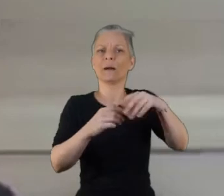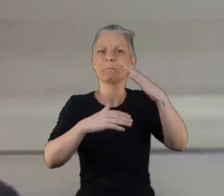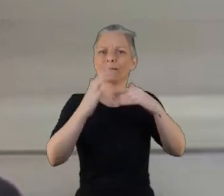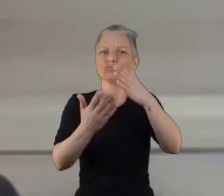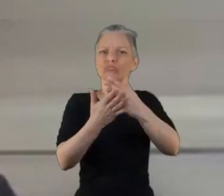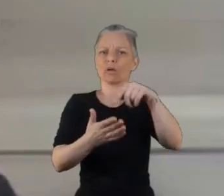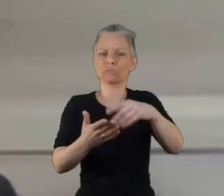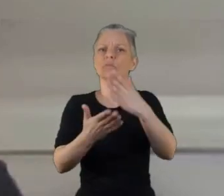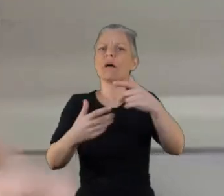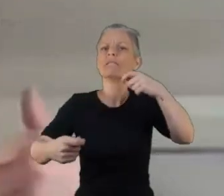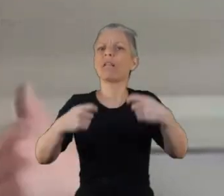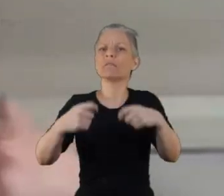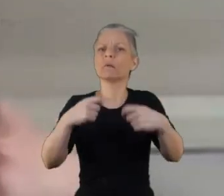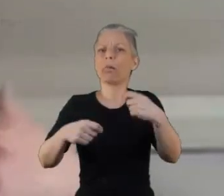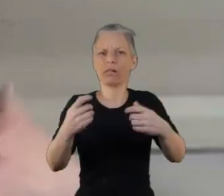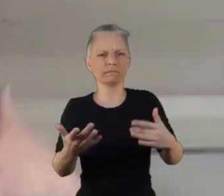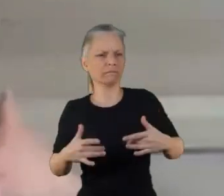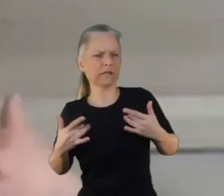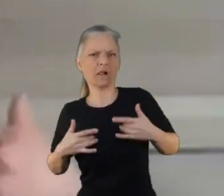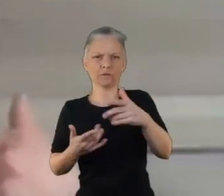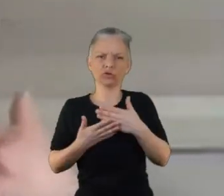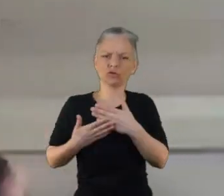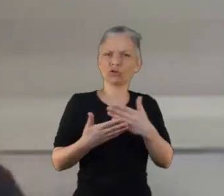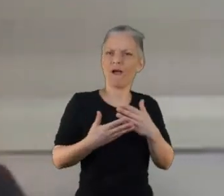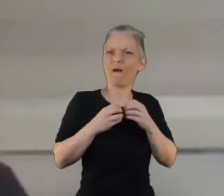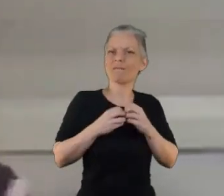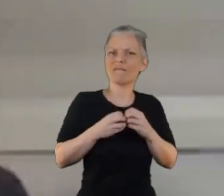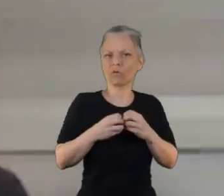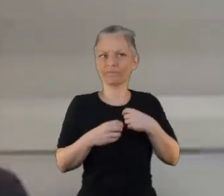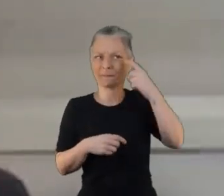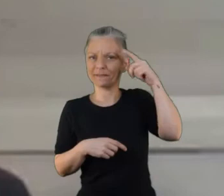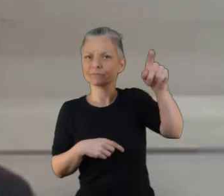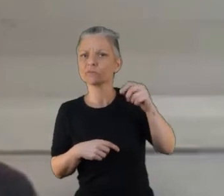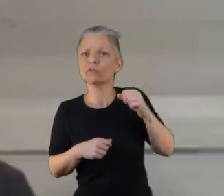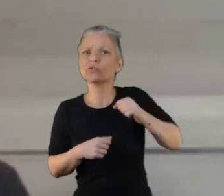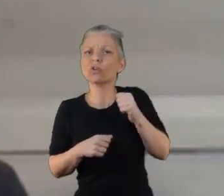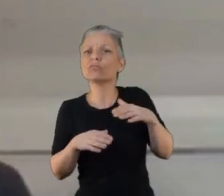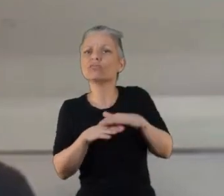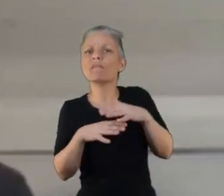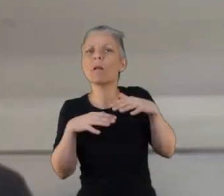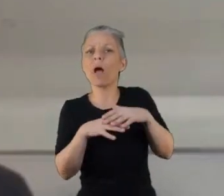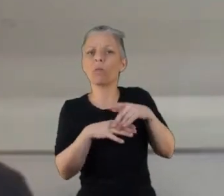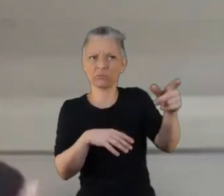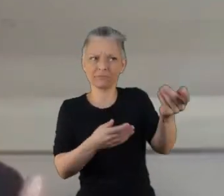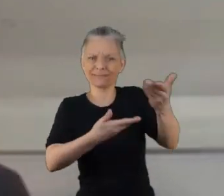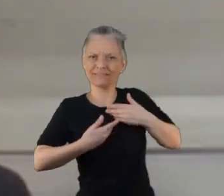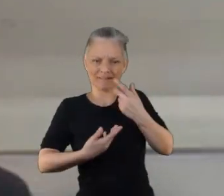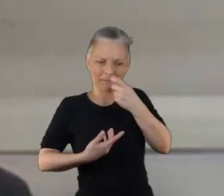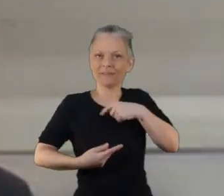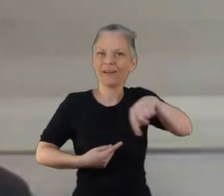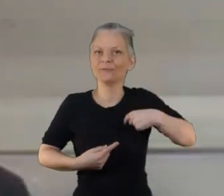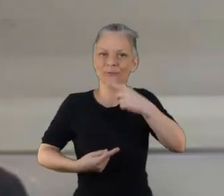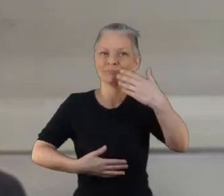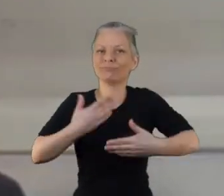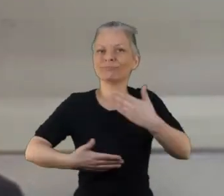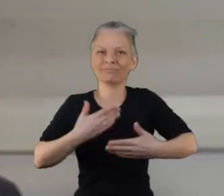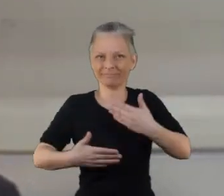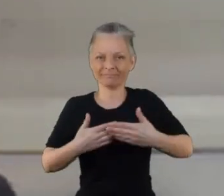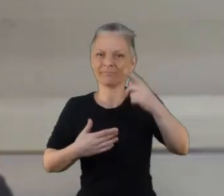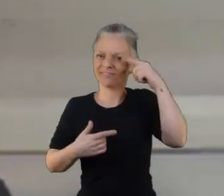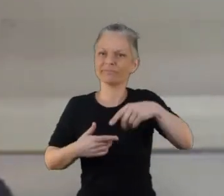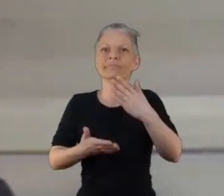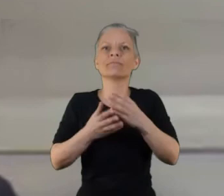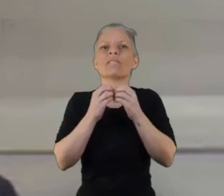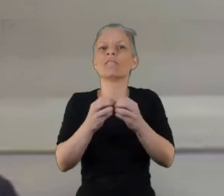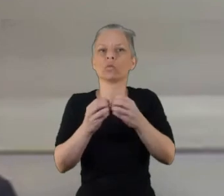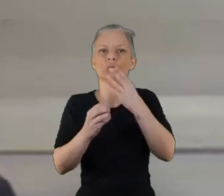So you were great at using social media, face-to-face telephone, online and with a real range and